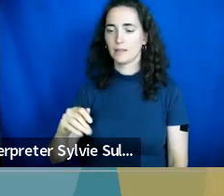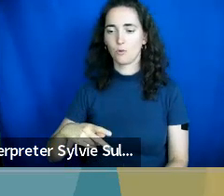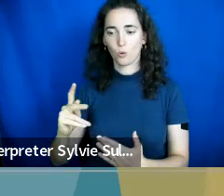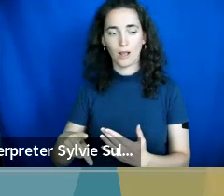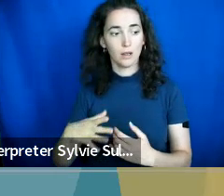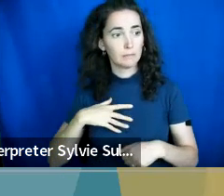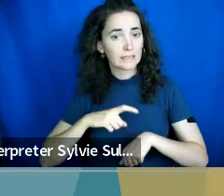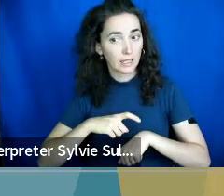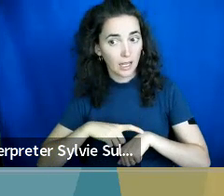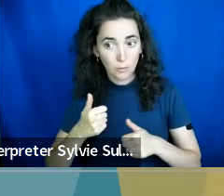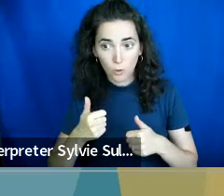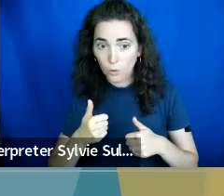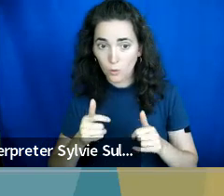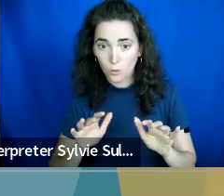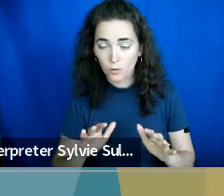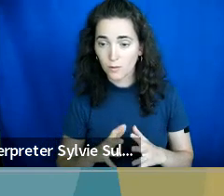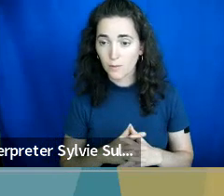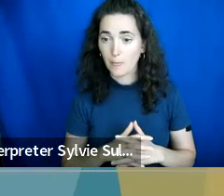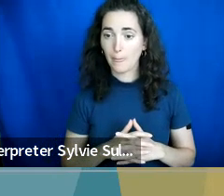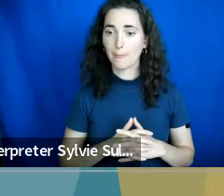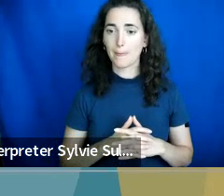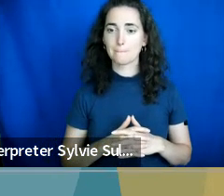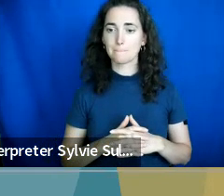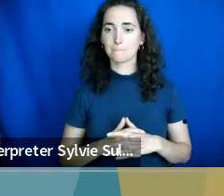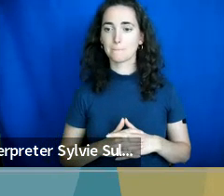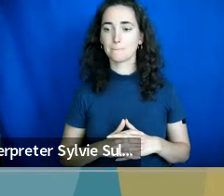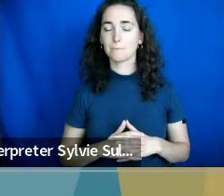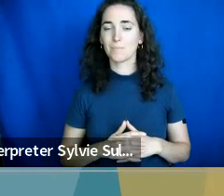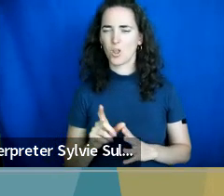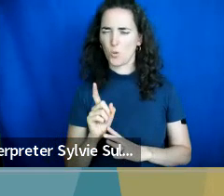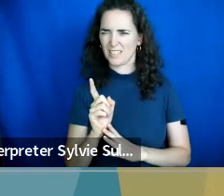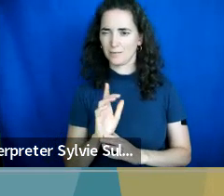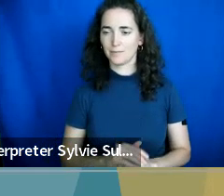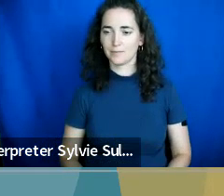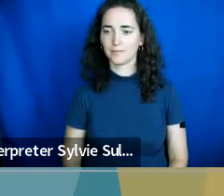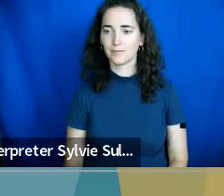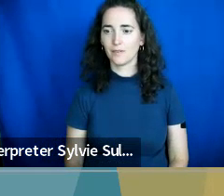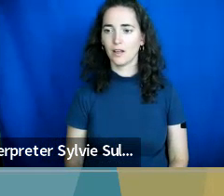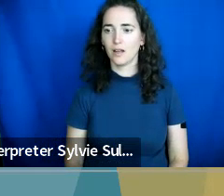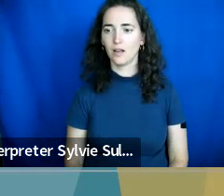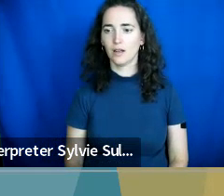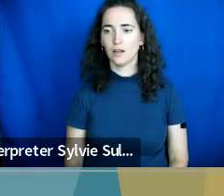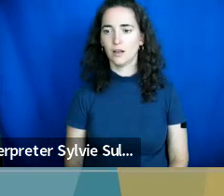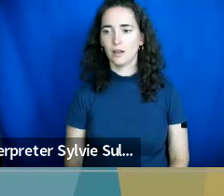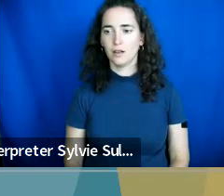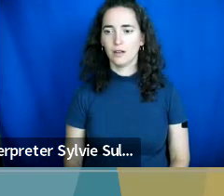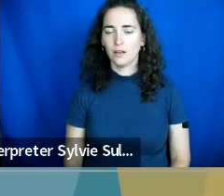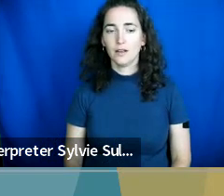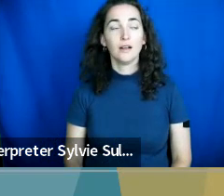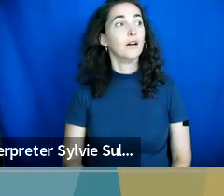How am I doing all time? 1 s Sorry. 17 min. Okay.